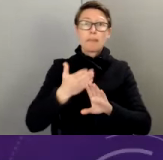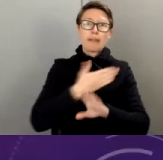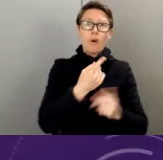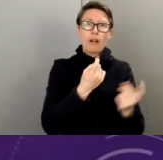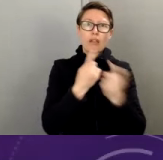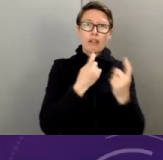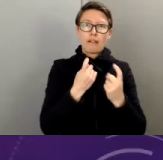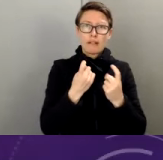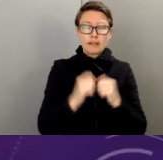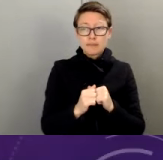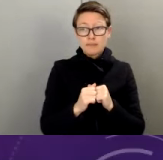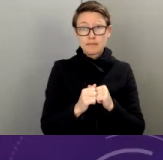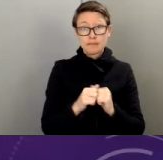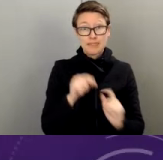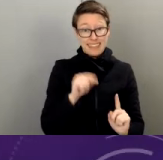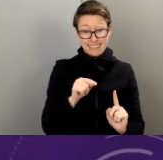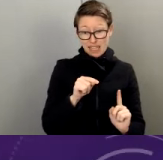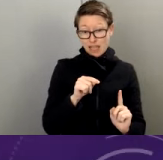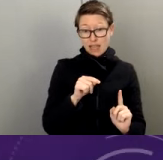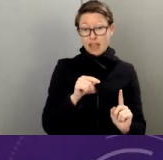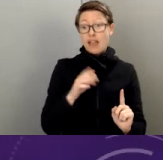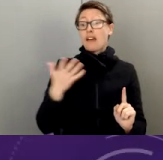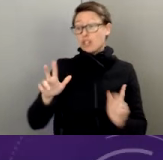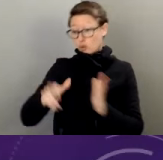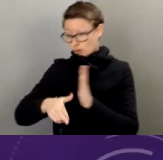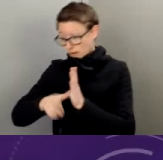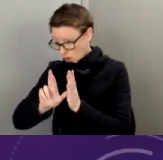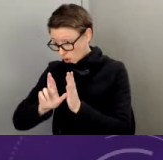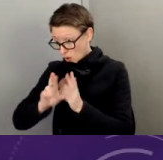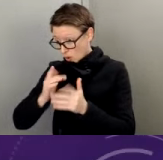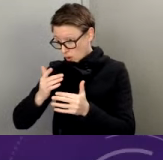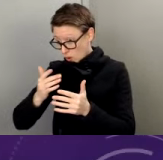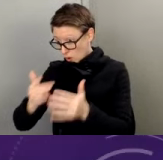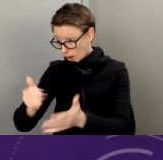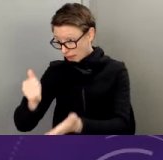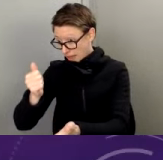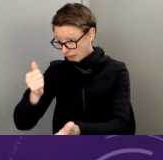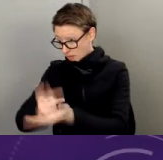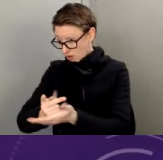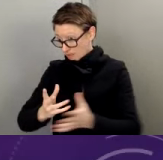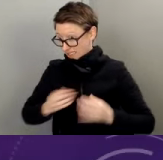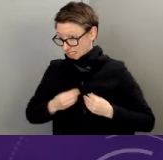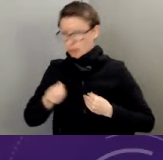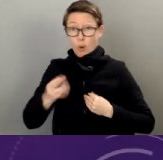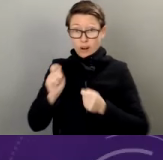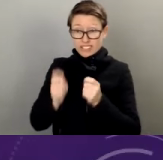then be sent after the review process is complete, notifying you of acceptance or if any, revisions that need to be made on the rosters